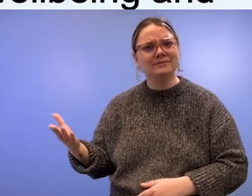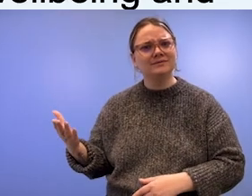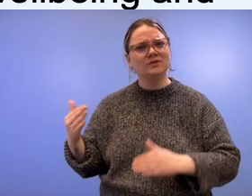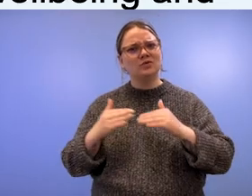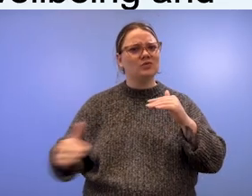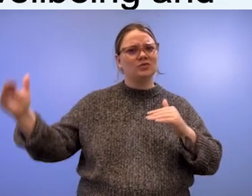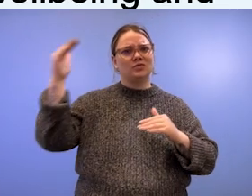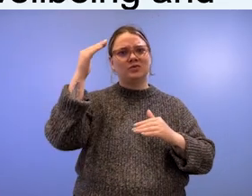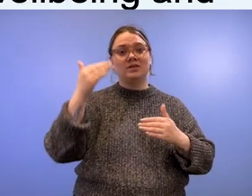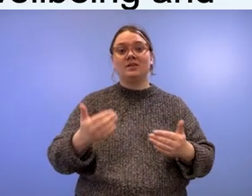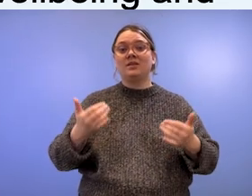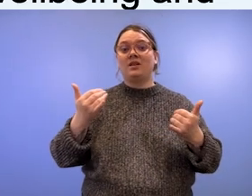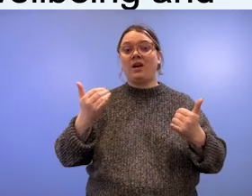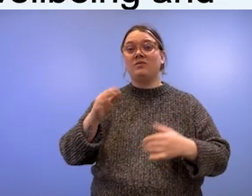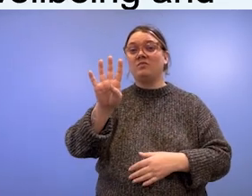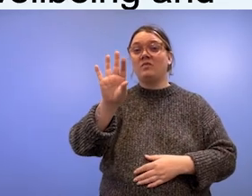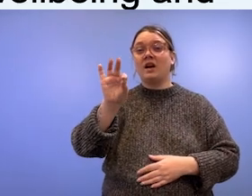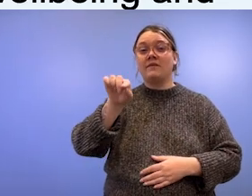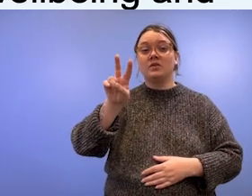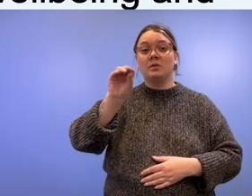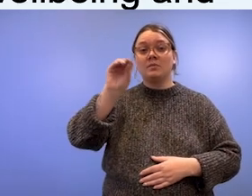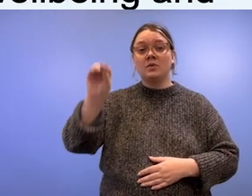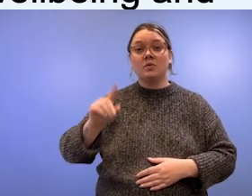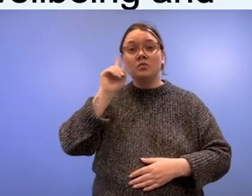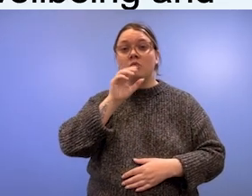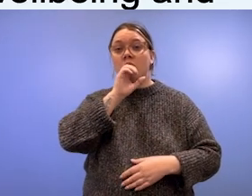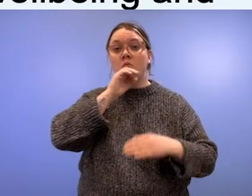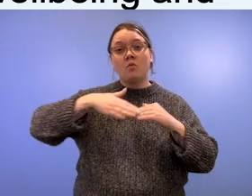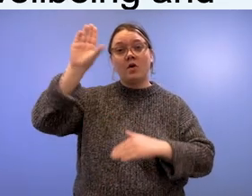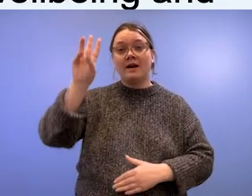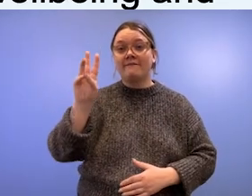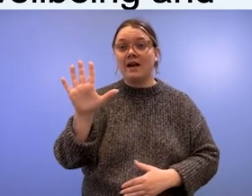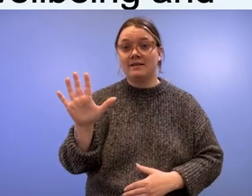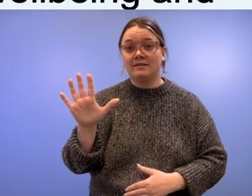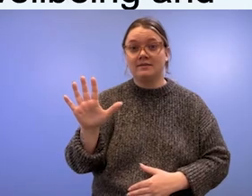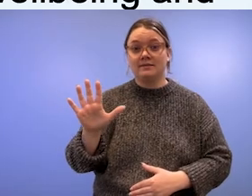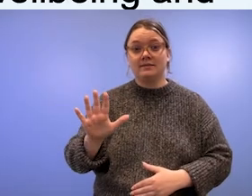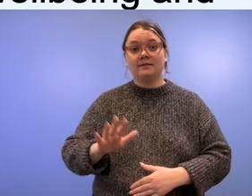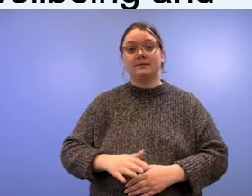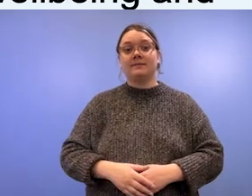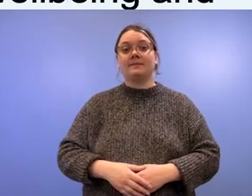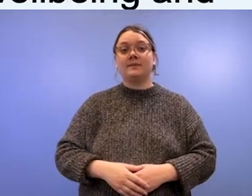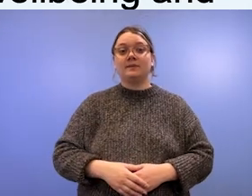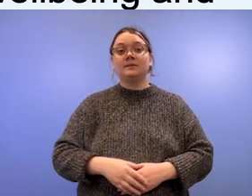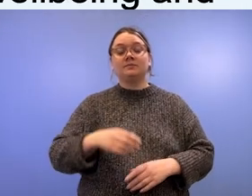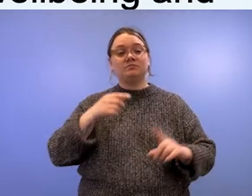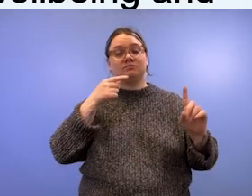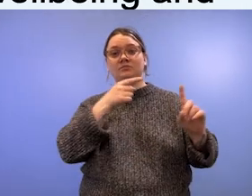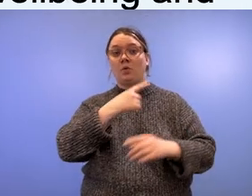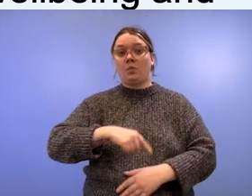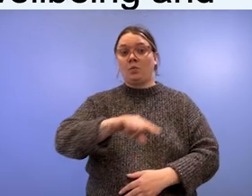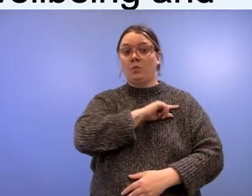raises to 49.2 for Nova Scotians, age 65 and old. Sure. And according to the Nova Scotia quality of